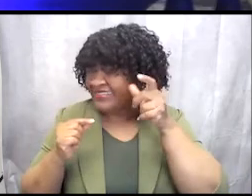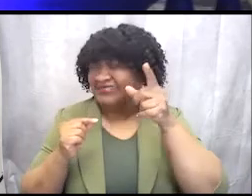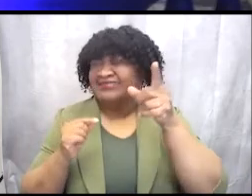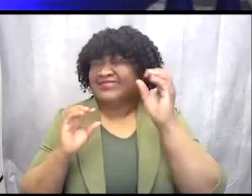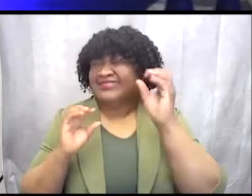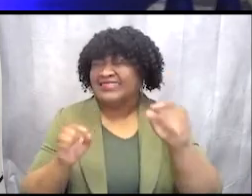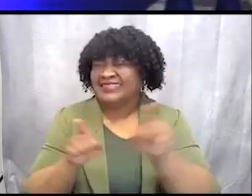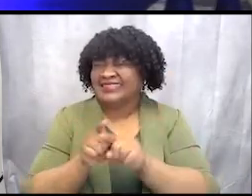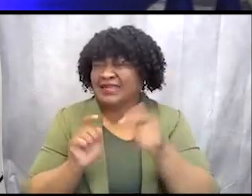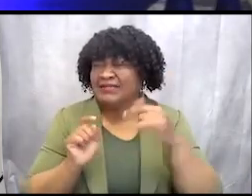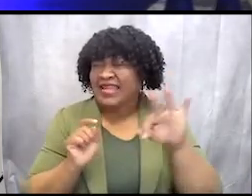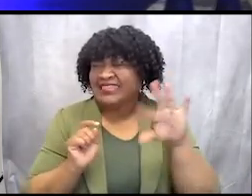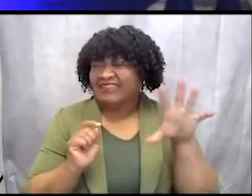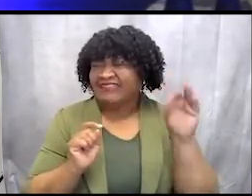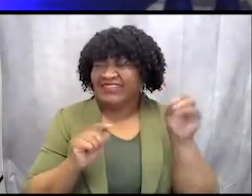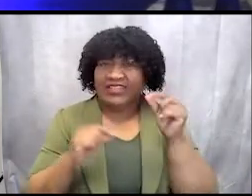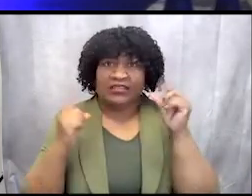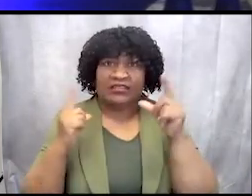except there may be a smart board in the front of the room.